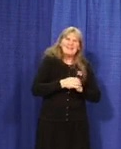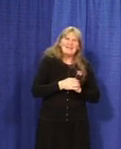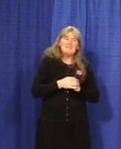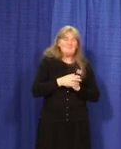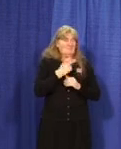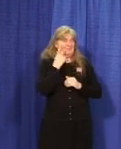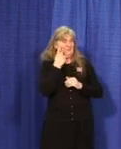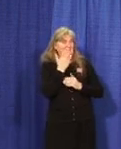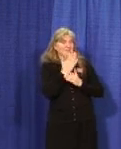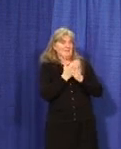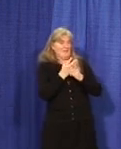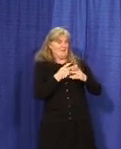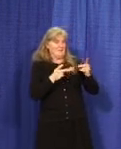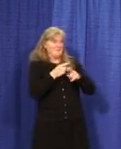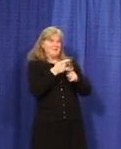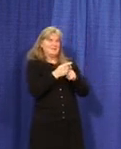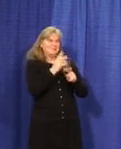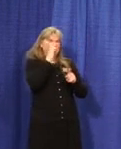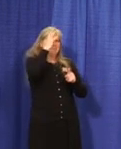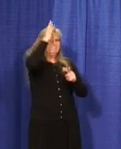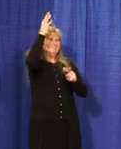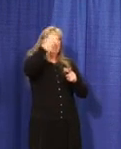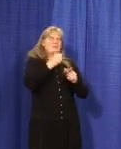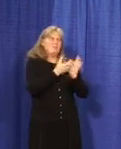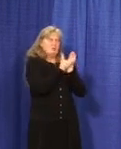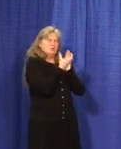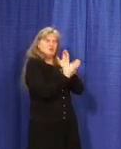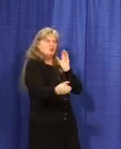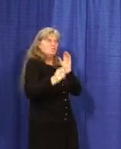to the occasion by creating candy shoots, Game of thrones